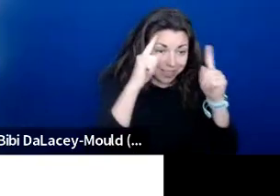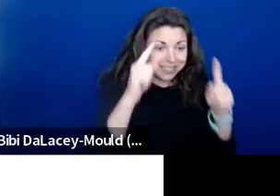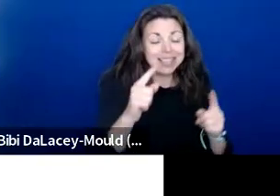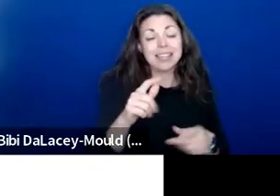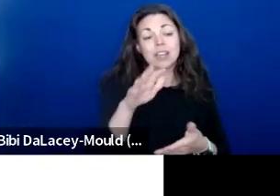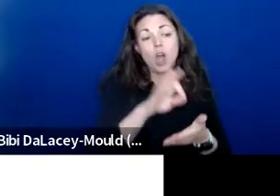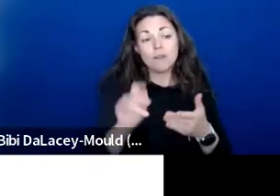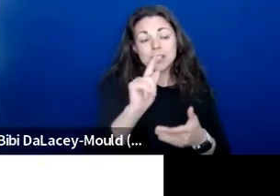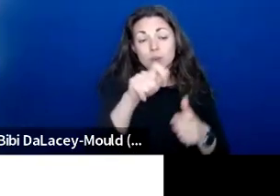as well on this front.